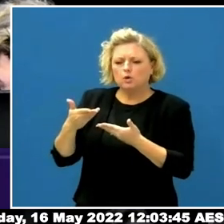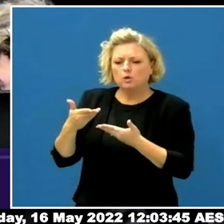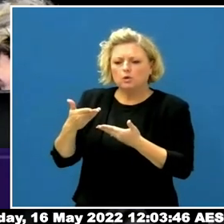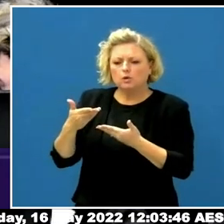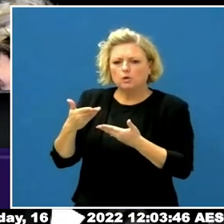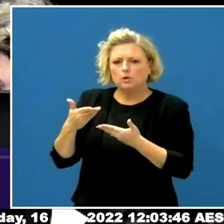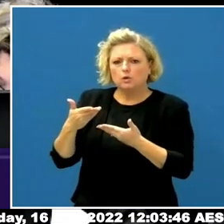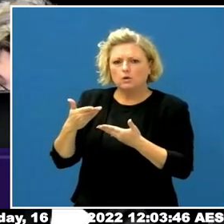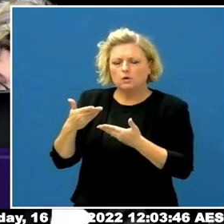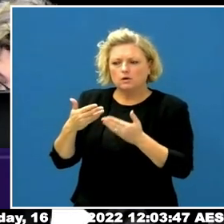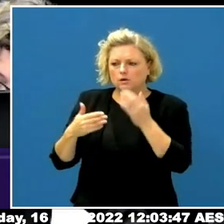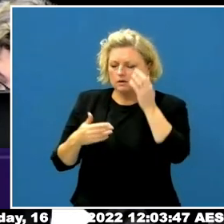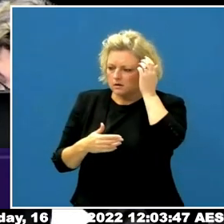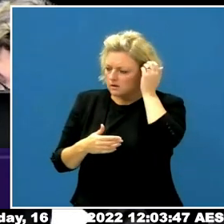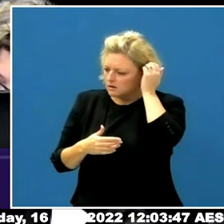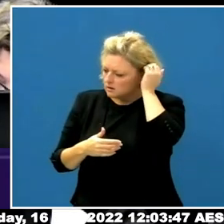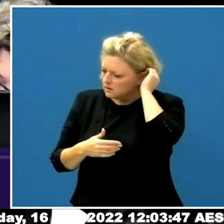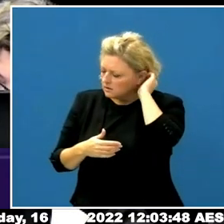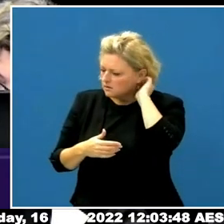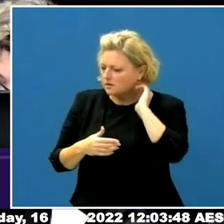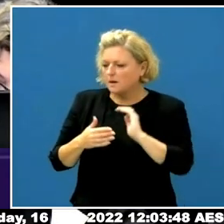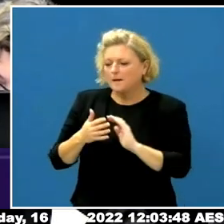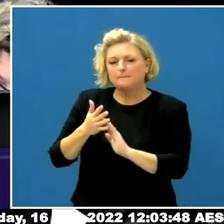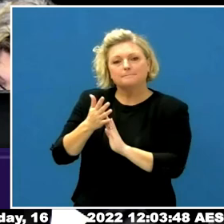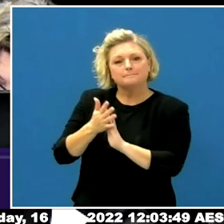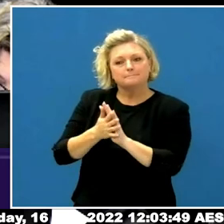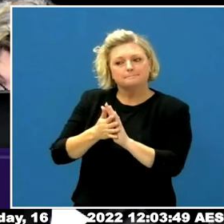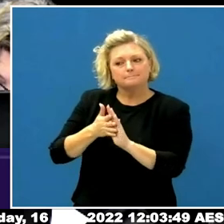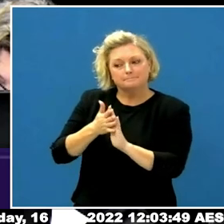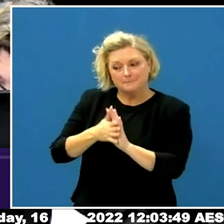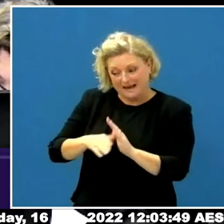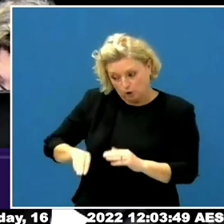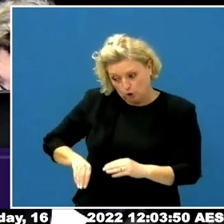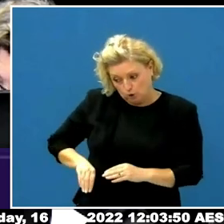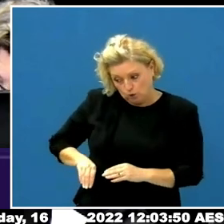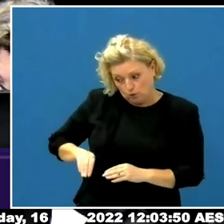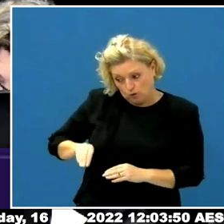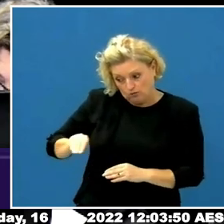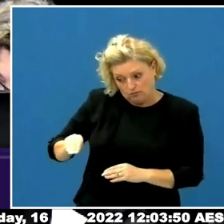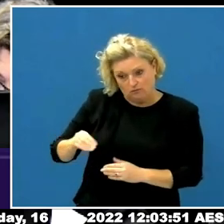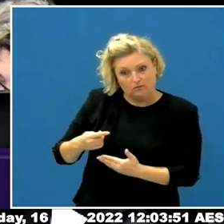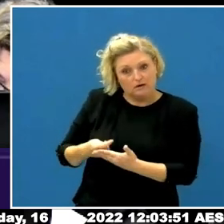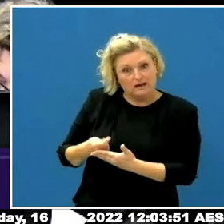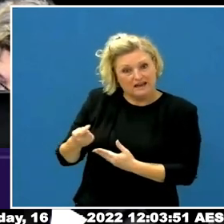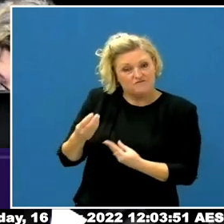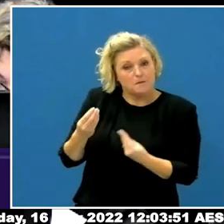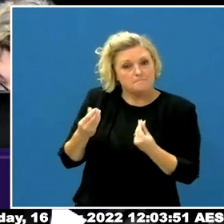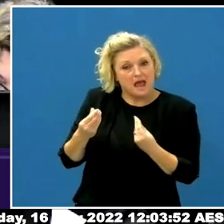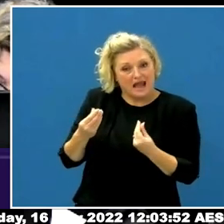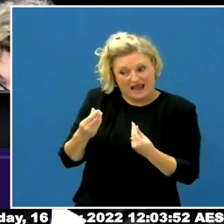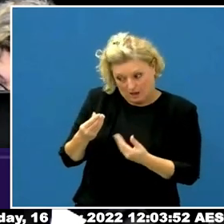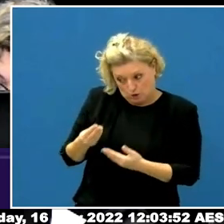Was that by handing money to Jason to take with him or how did you -- Yes, I just put it in the front of his backpack.